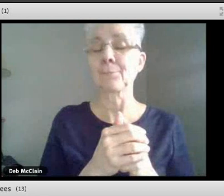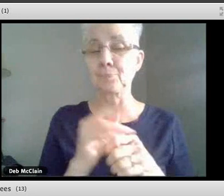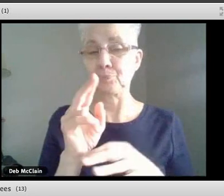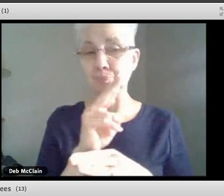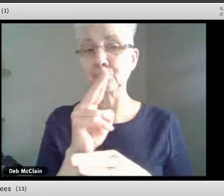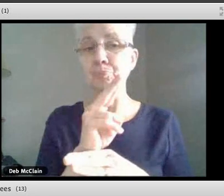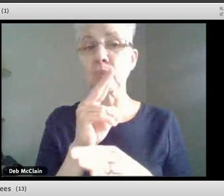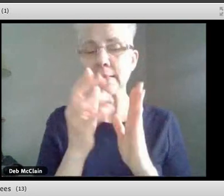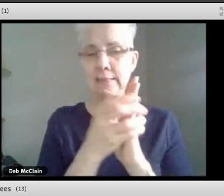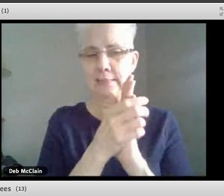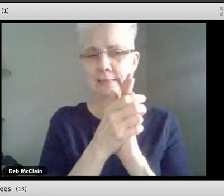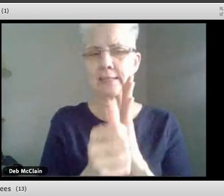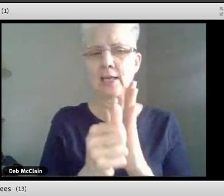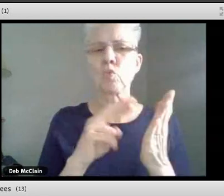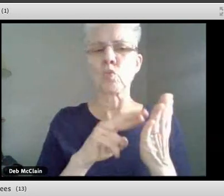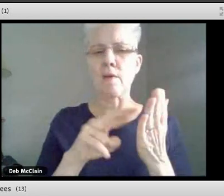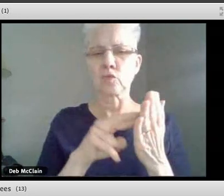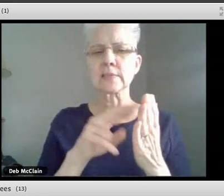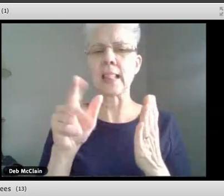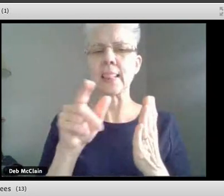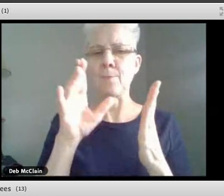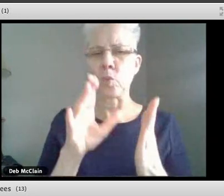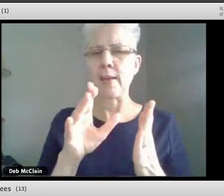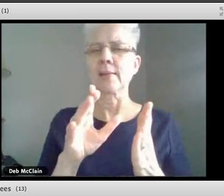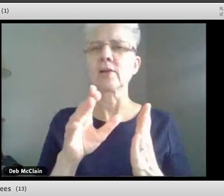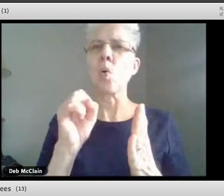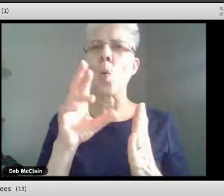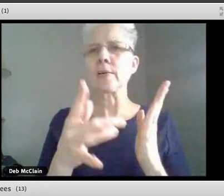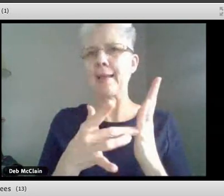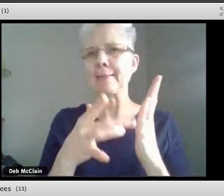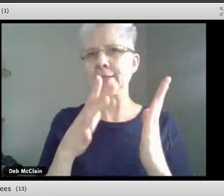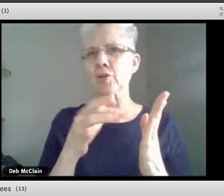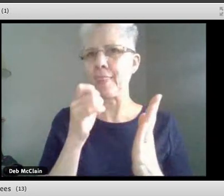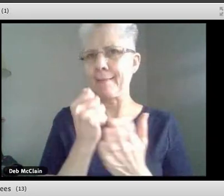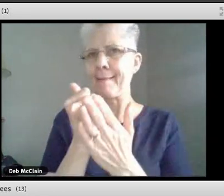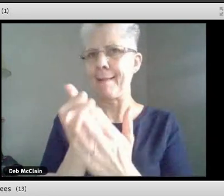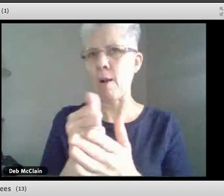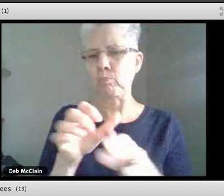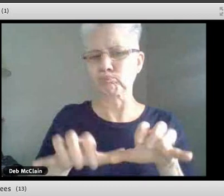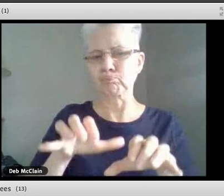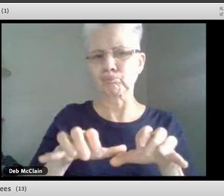reference librarian or library technician. I think that's fantastic. So perceivable.